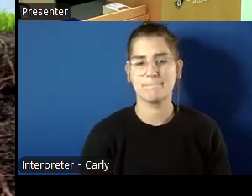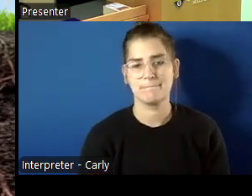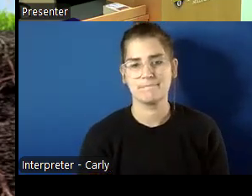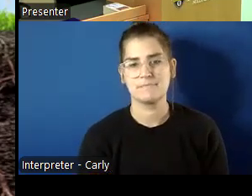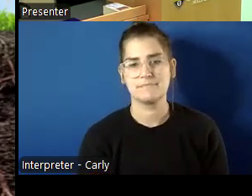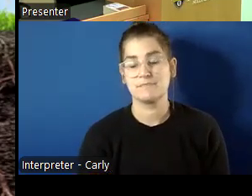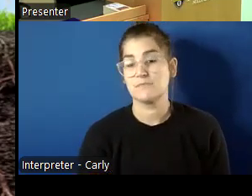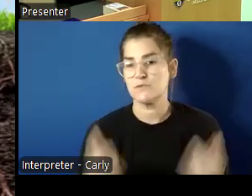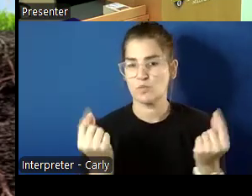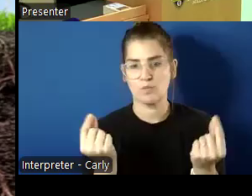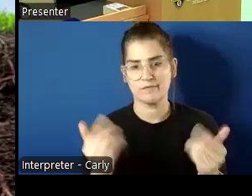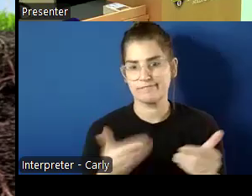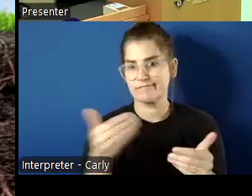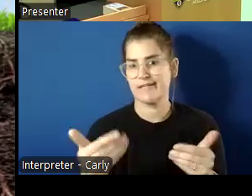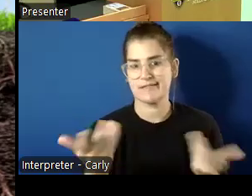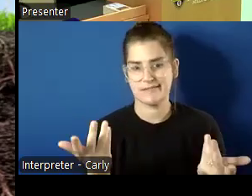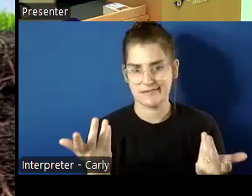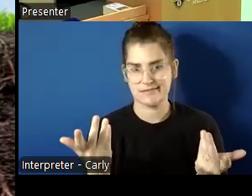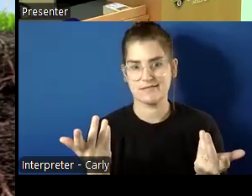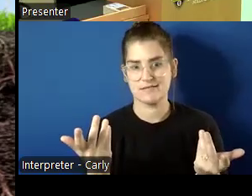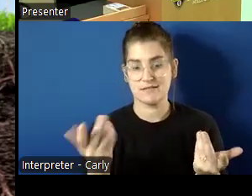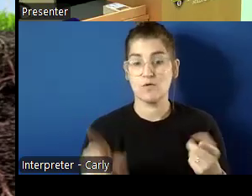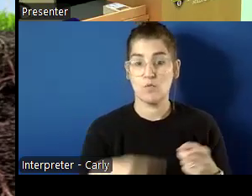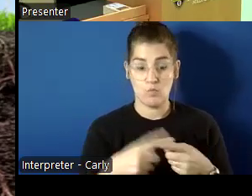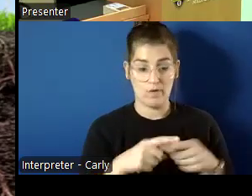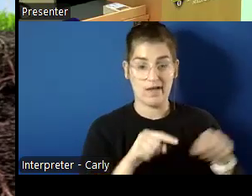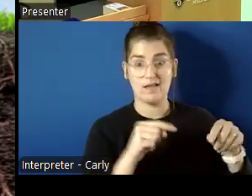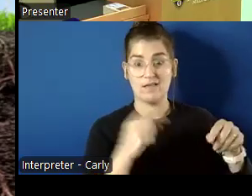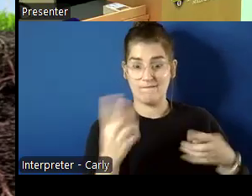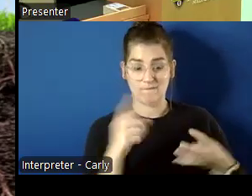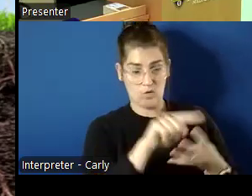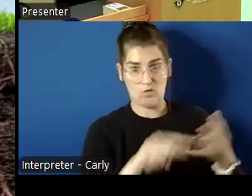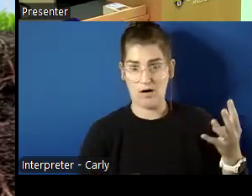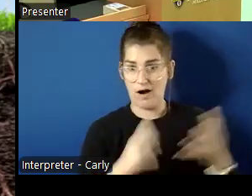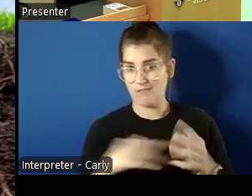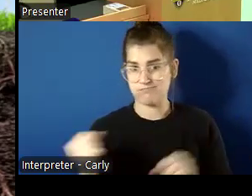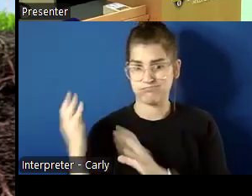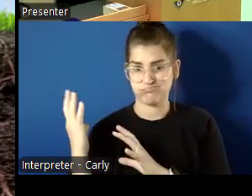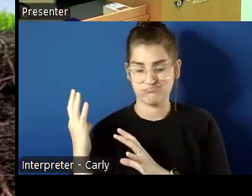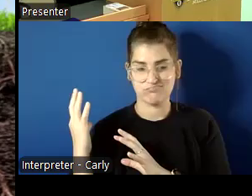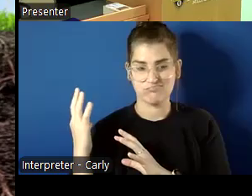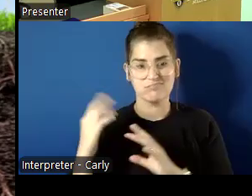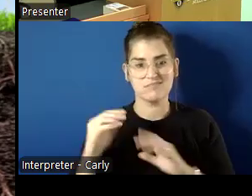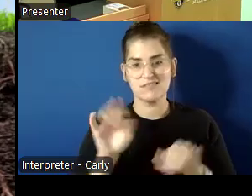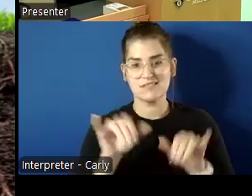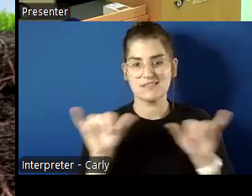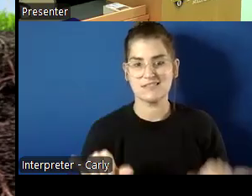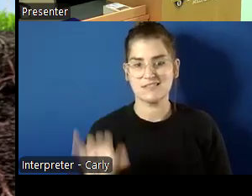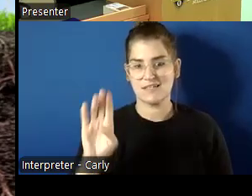to do after we I call that exuming the systemic bias? We I call for uh provider accountability,